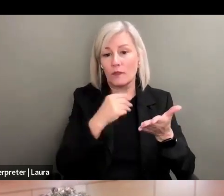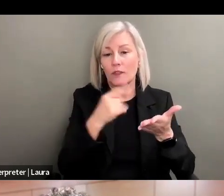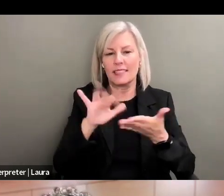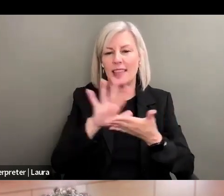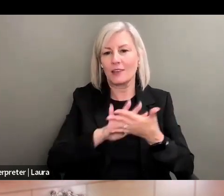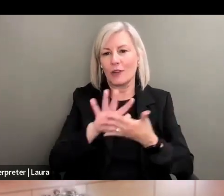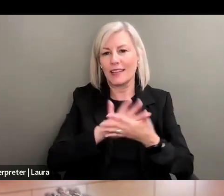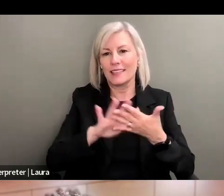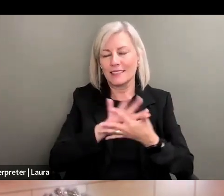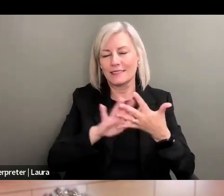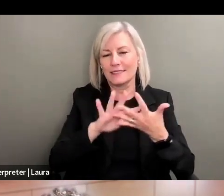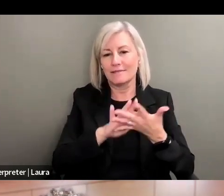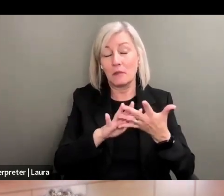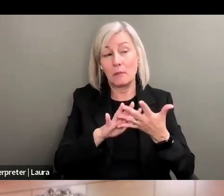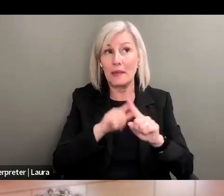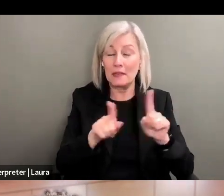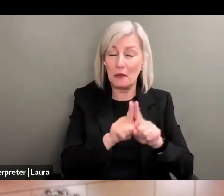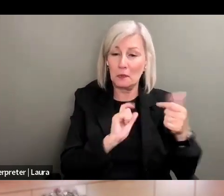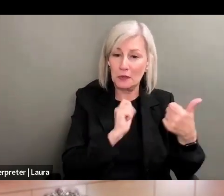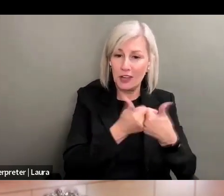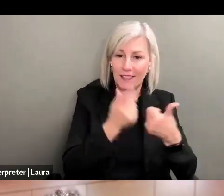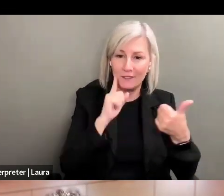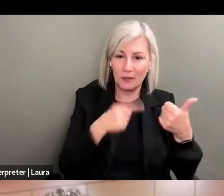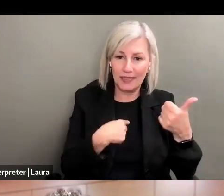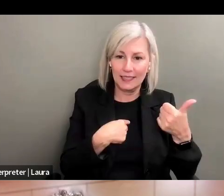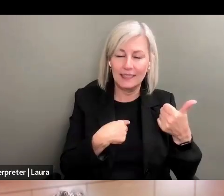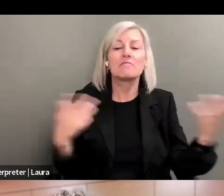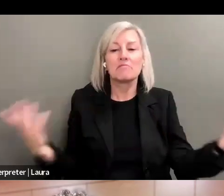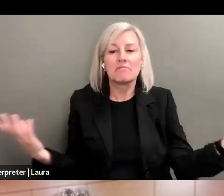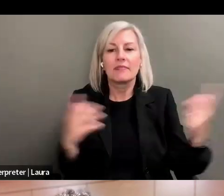Which is also a challenge for me, but I think you can you can do it different ways